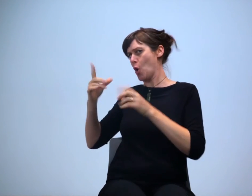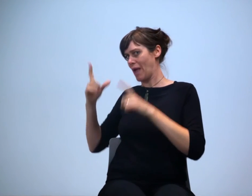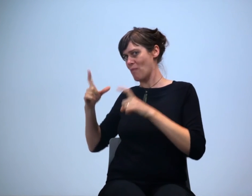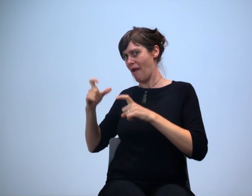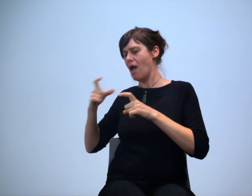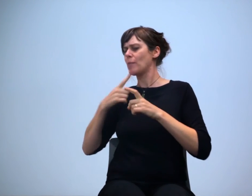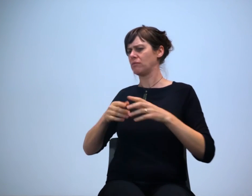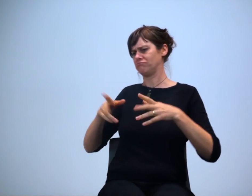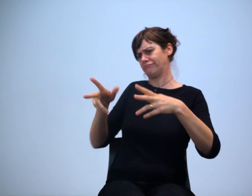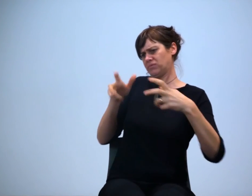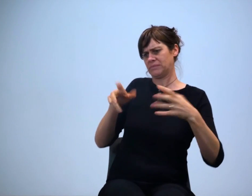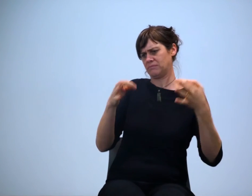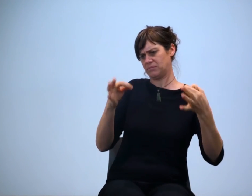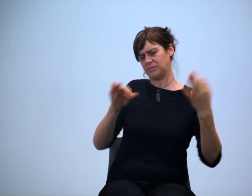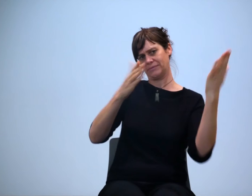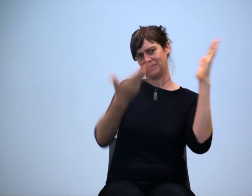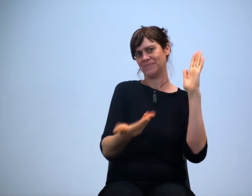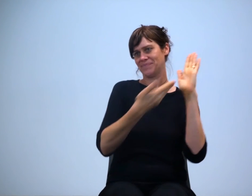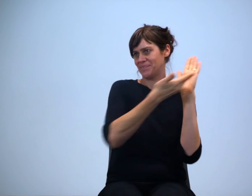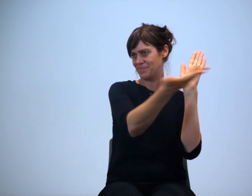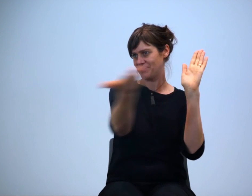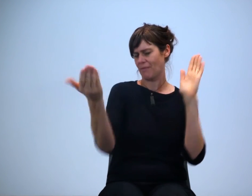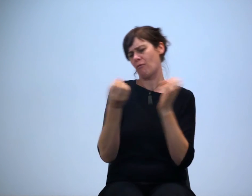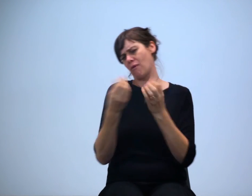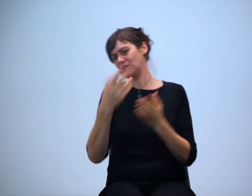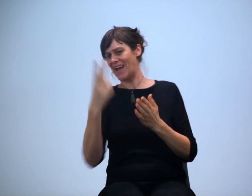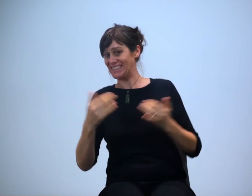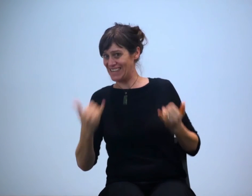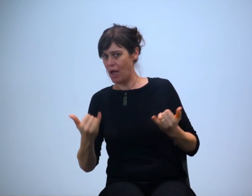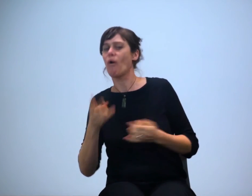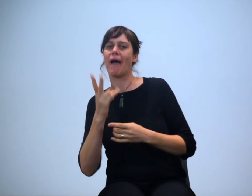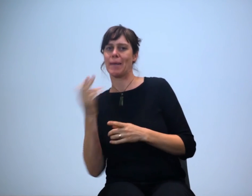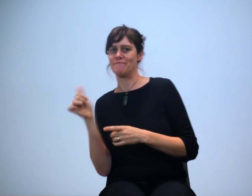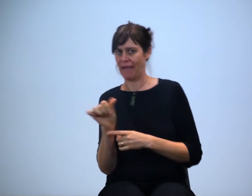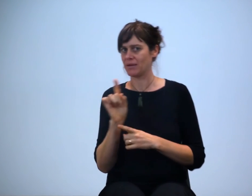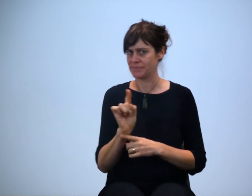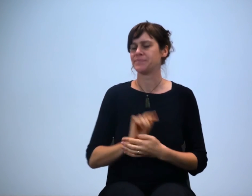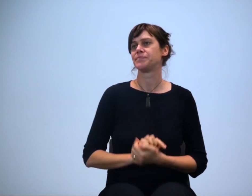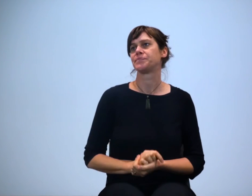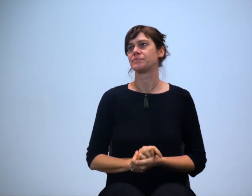up again by many contemporary artists.